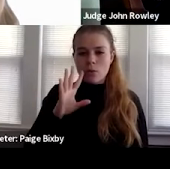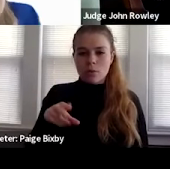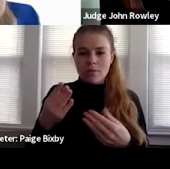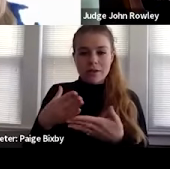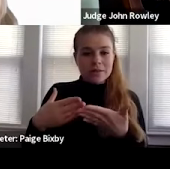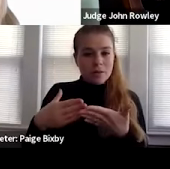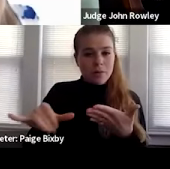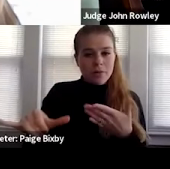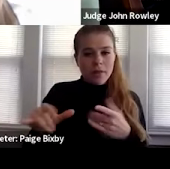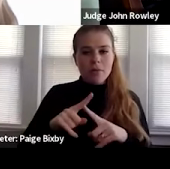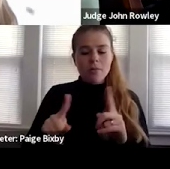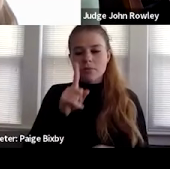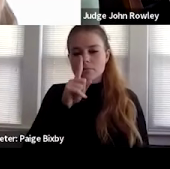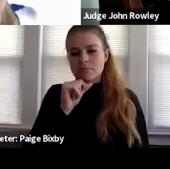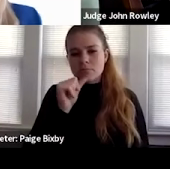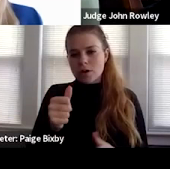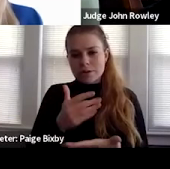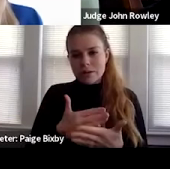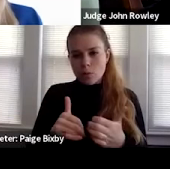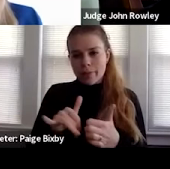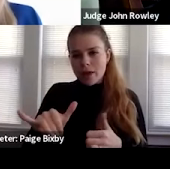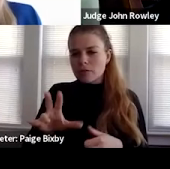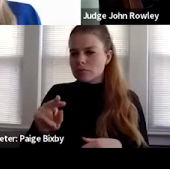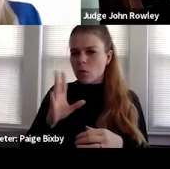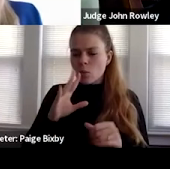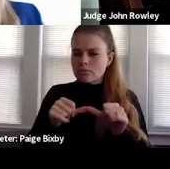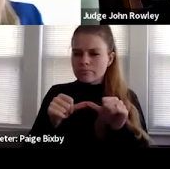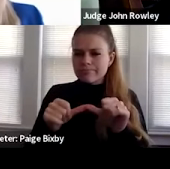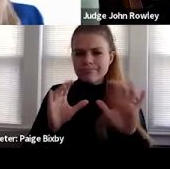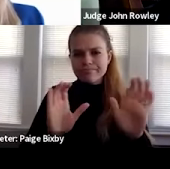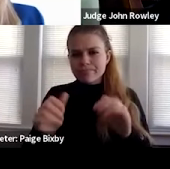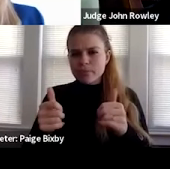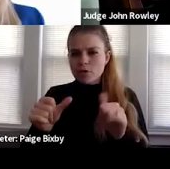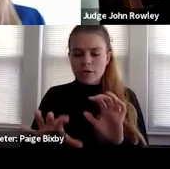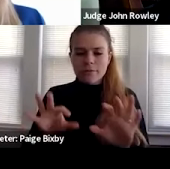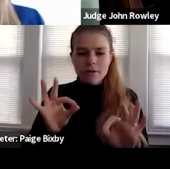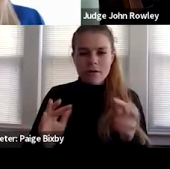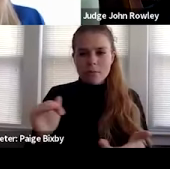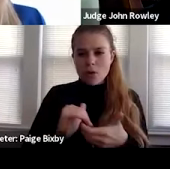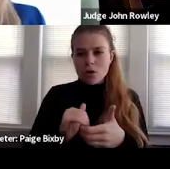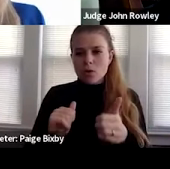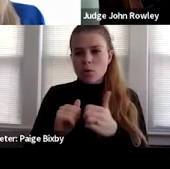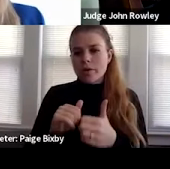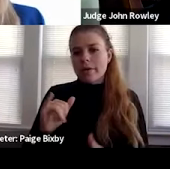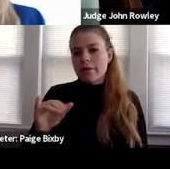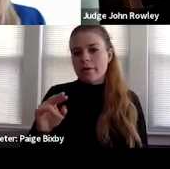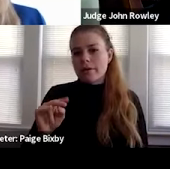but we're not stopping there. We continue to try to partner with our Indian health programs